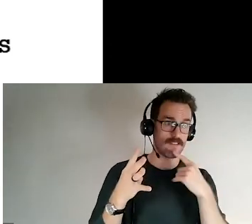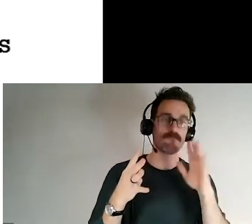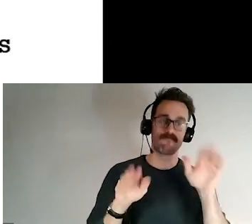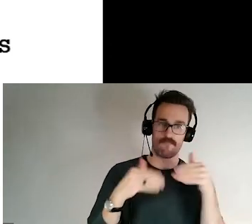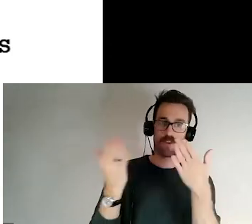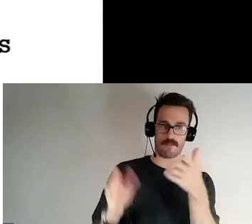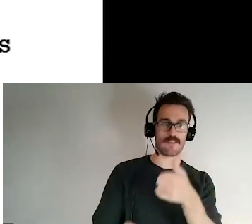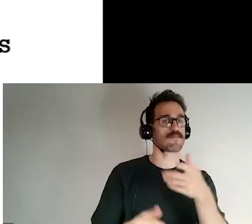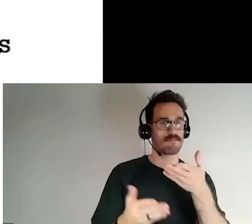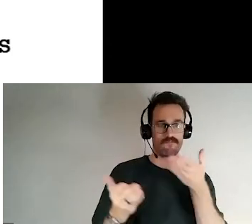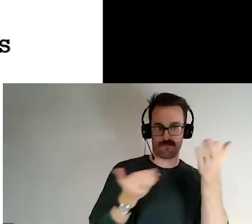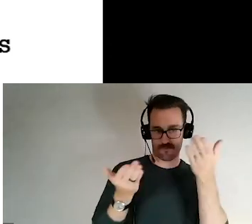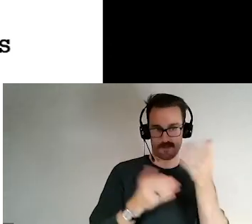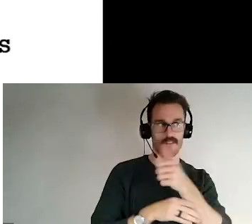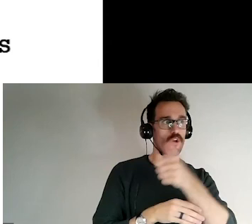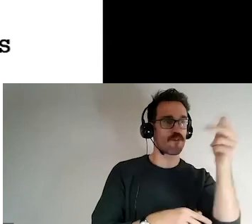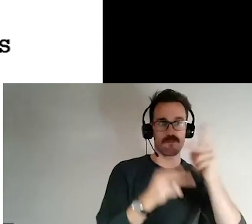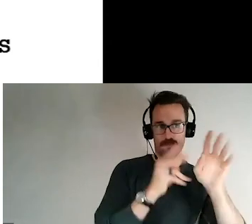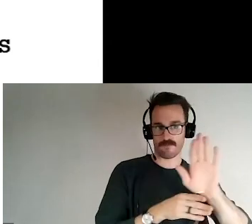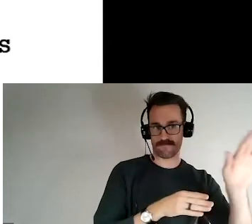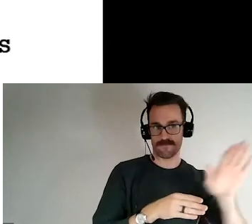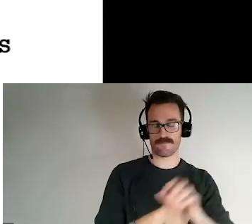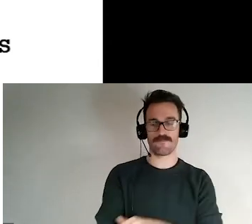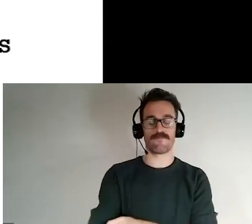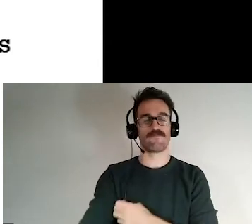So this data includes input from both employees and employers.